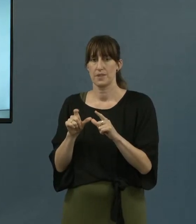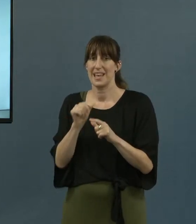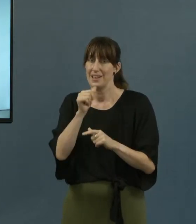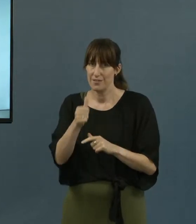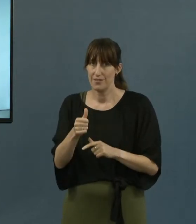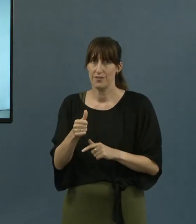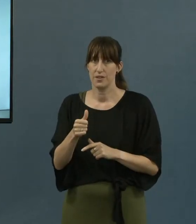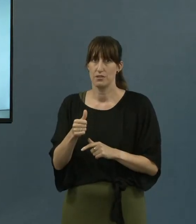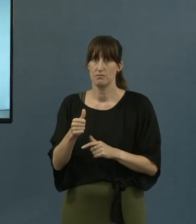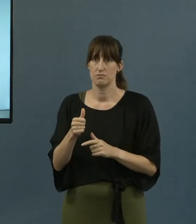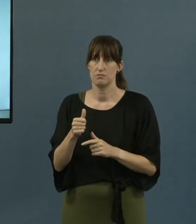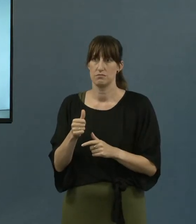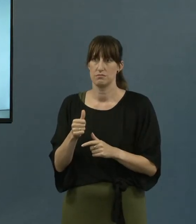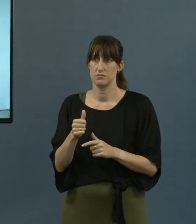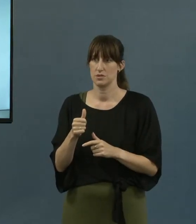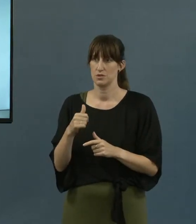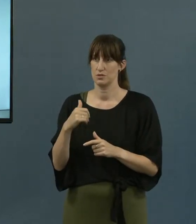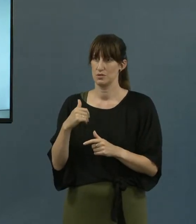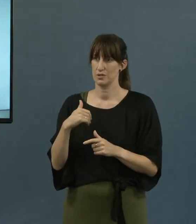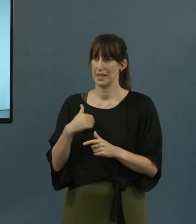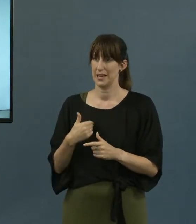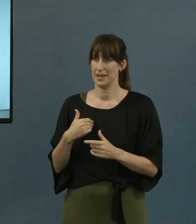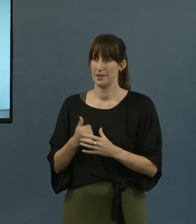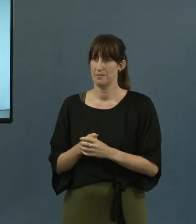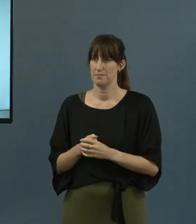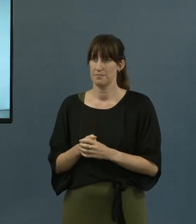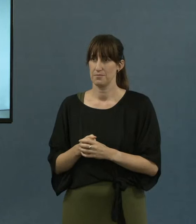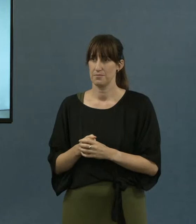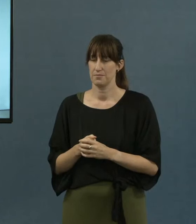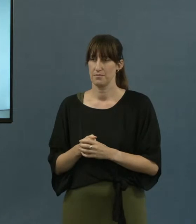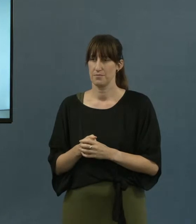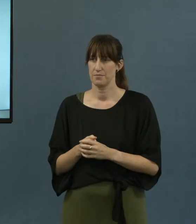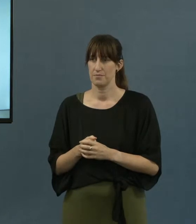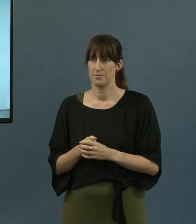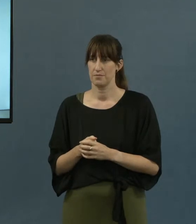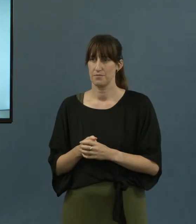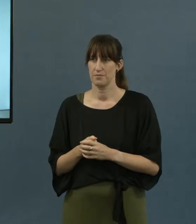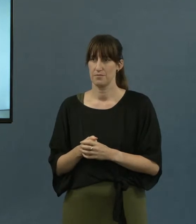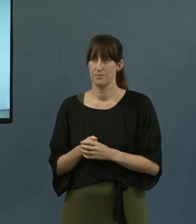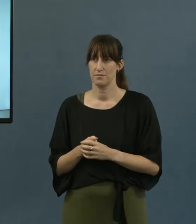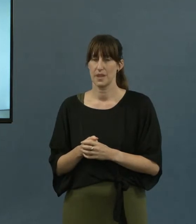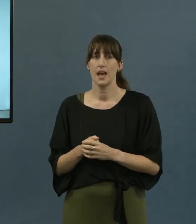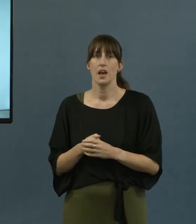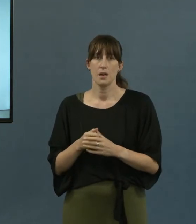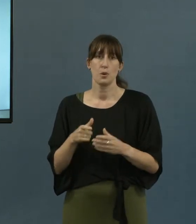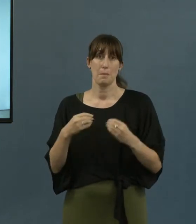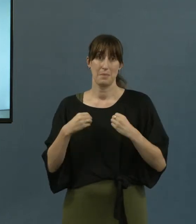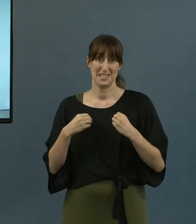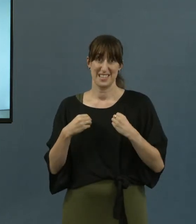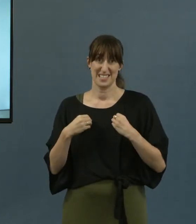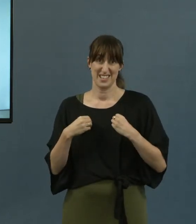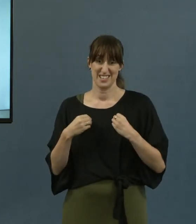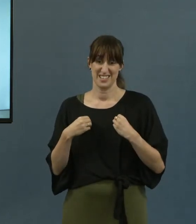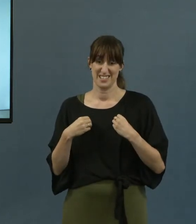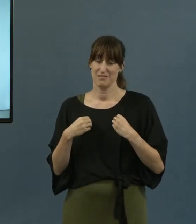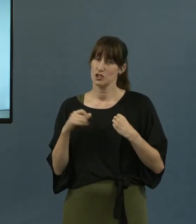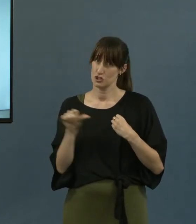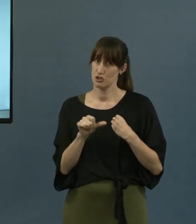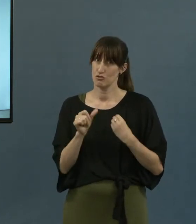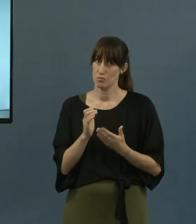individuals to use that as proof of the fact that you've had COVID and have had to be